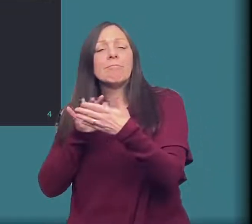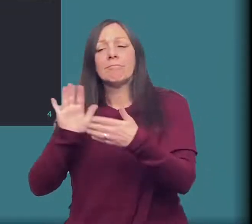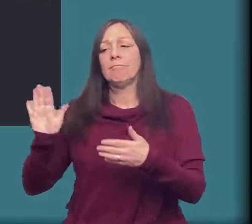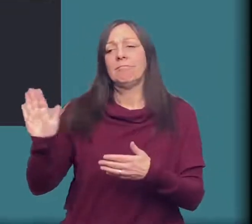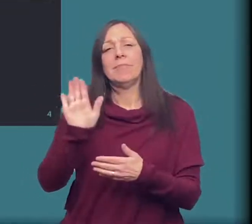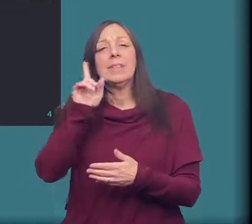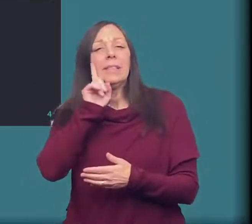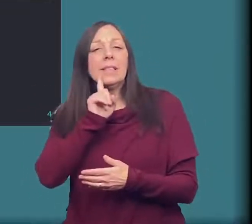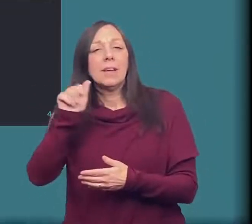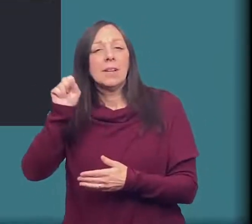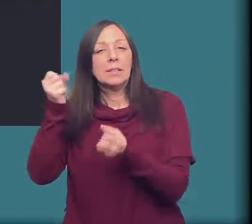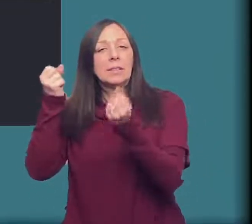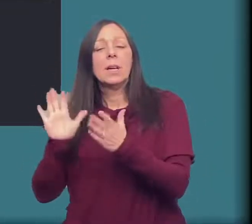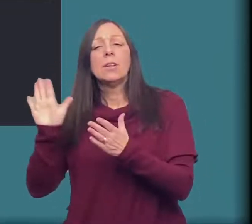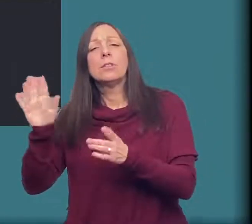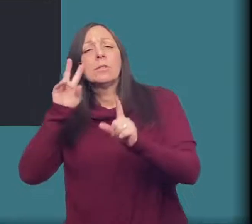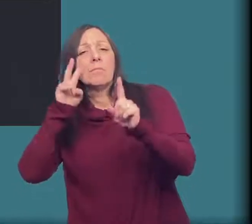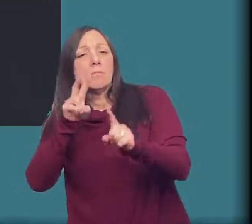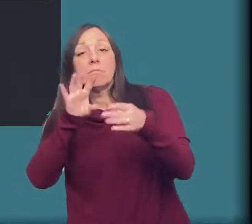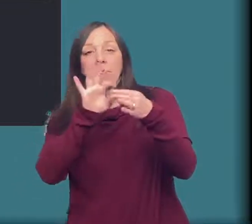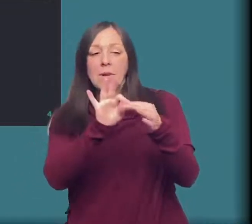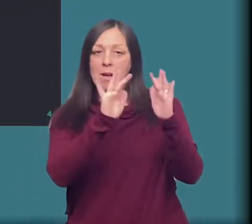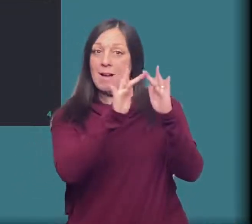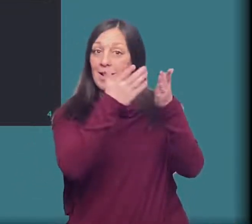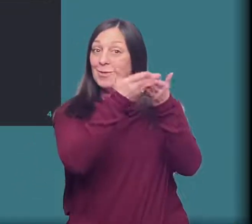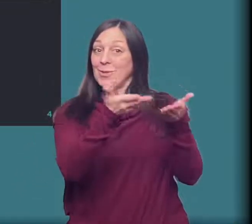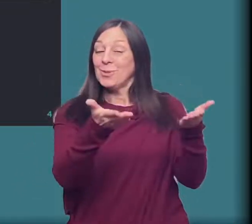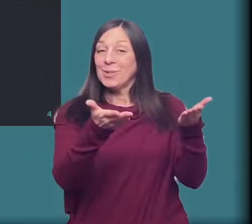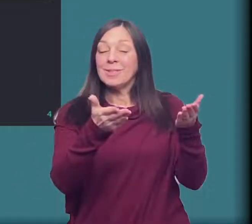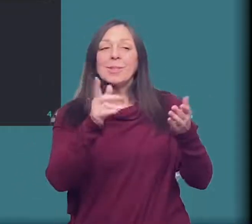the viability, potential benefit, challenges, and user interest in SL centric surveys.